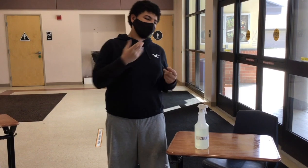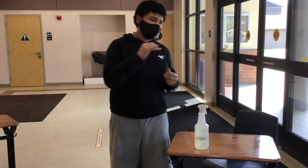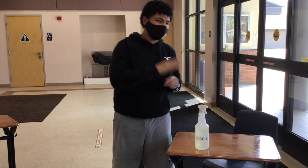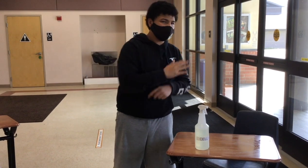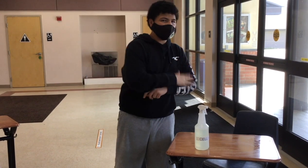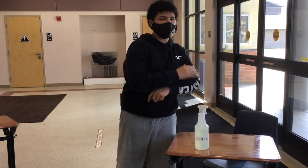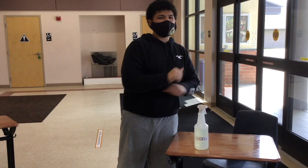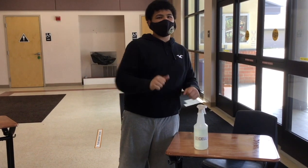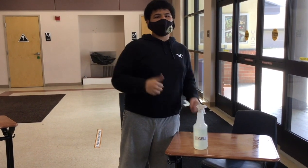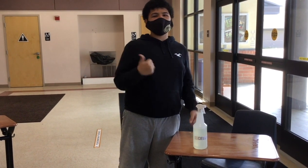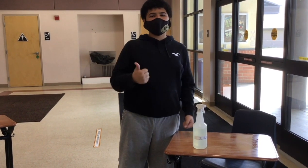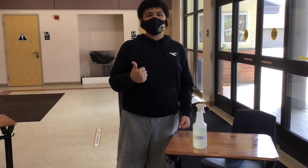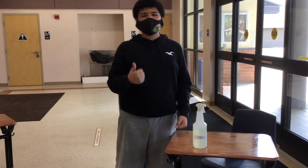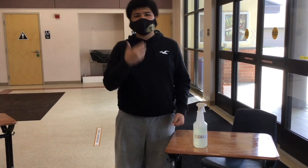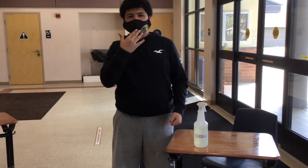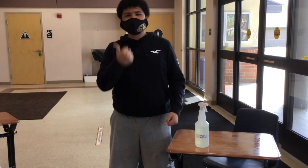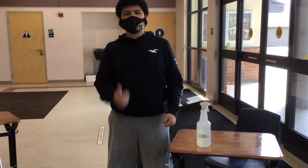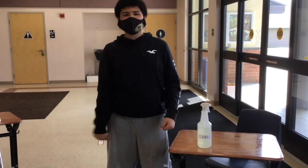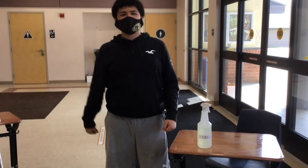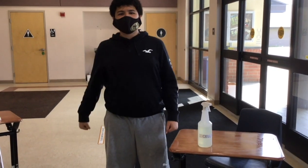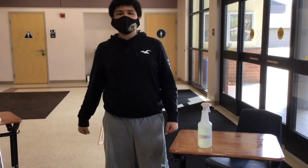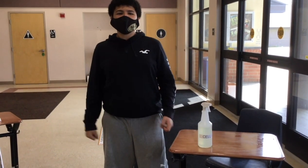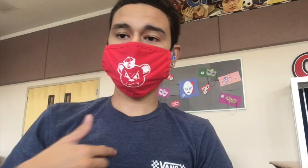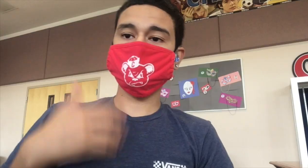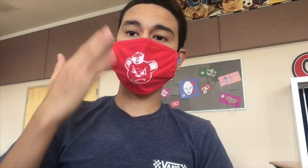cleaning the windows, the walls, the desks, that'll be good.